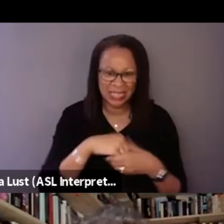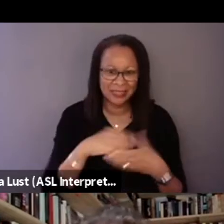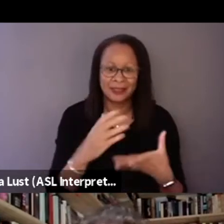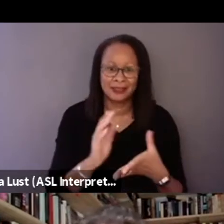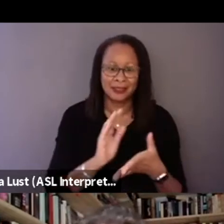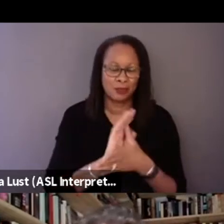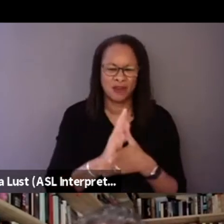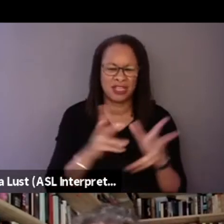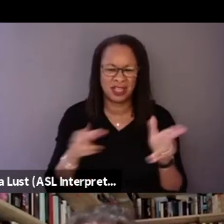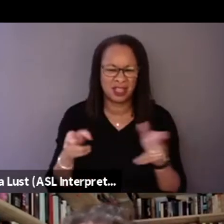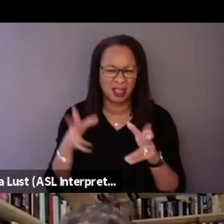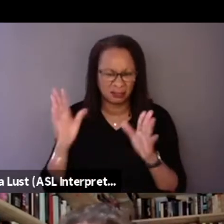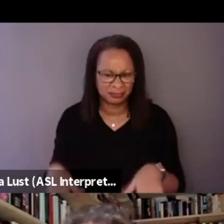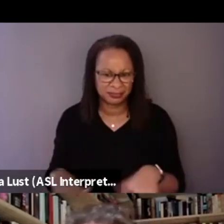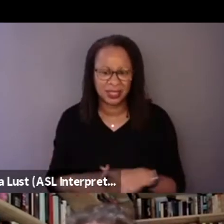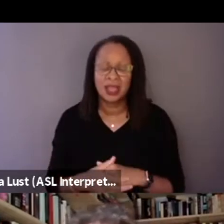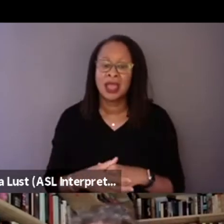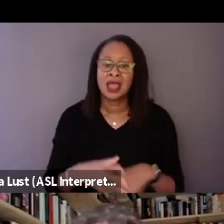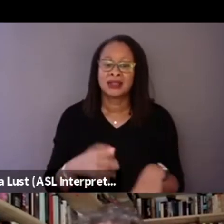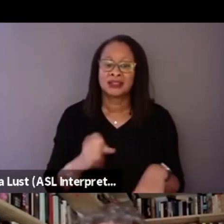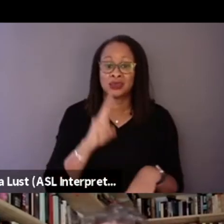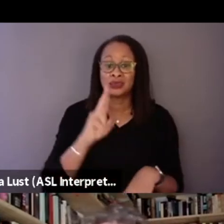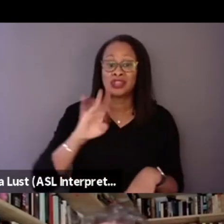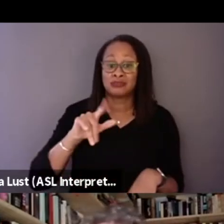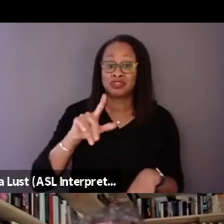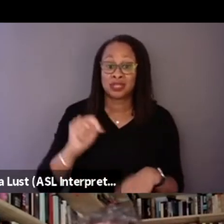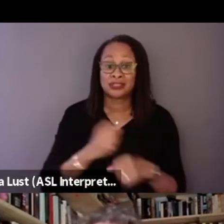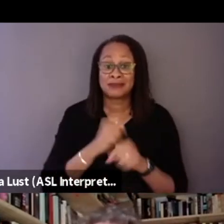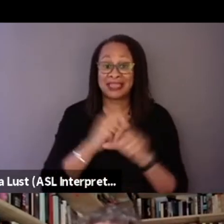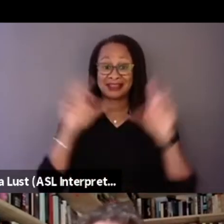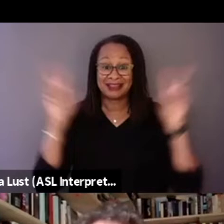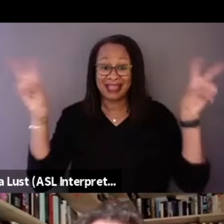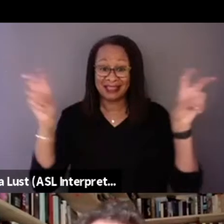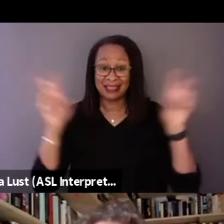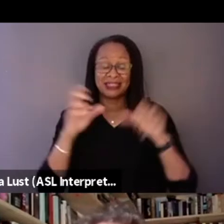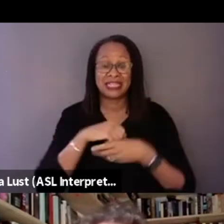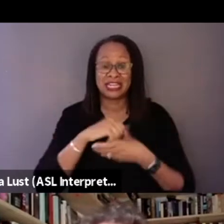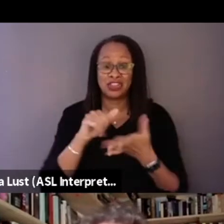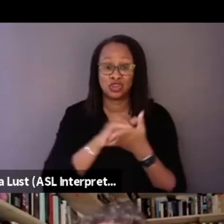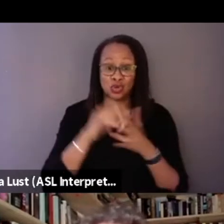like, oh, my subject is making headlines. And he's in the New York Times. We need to tell that story